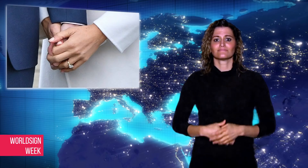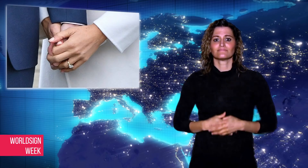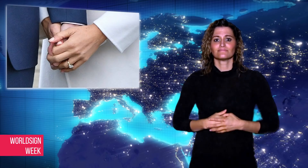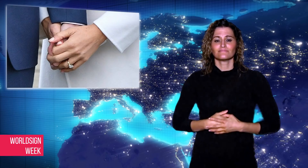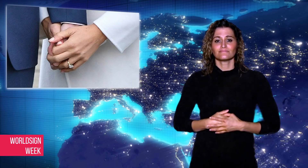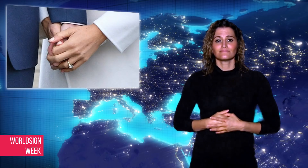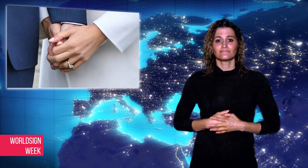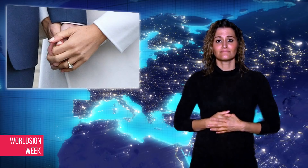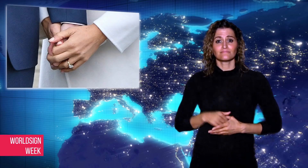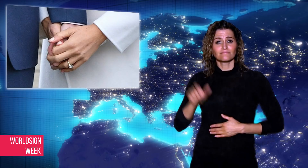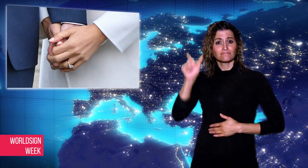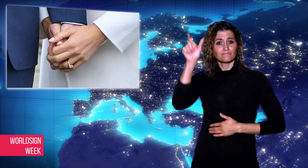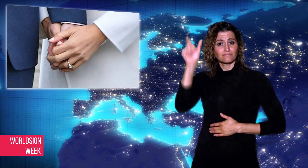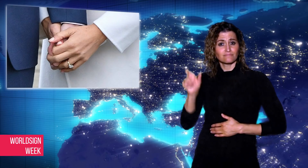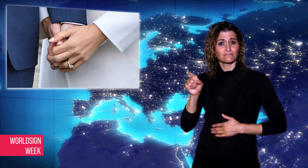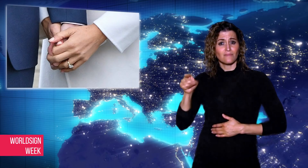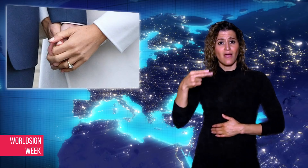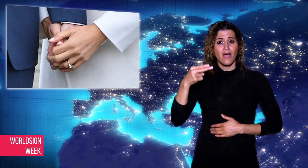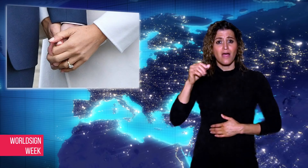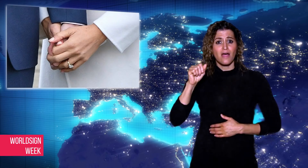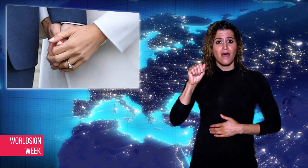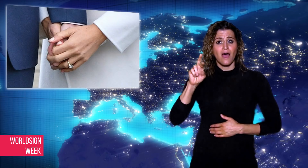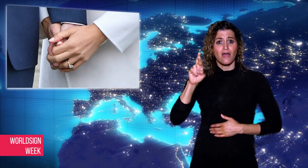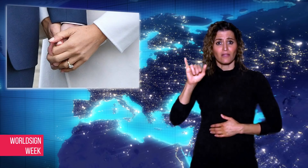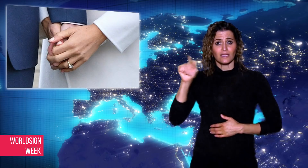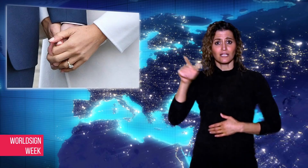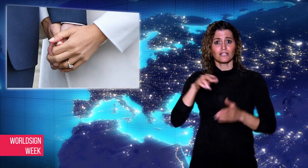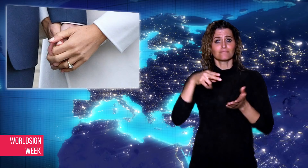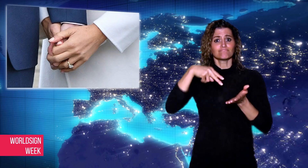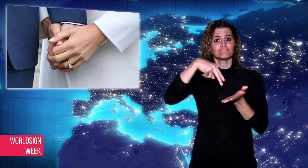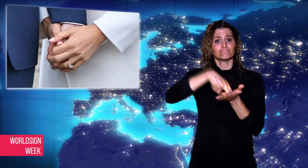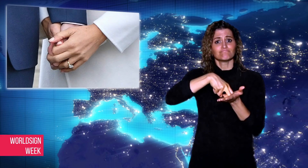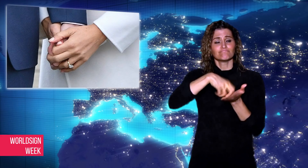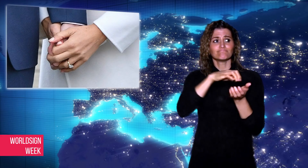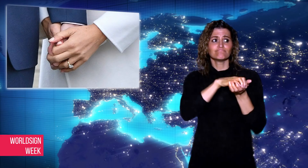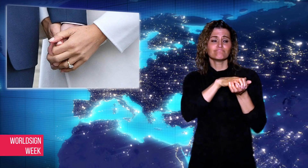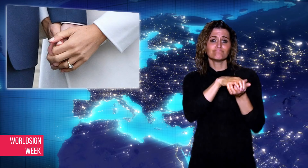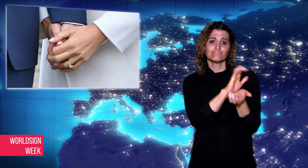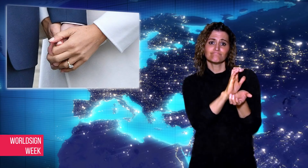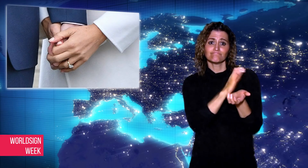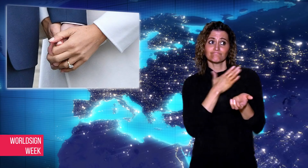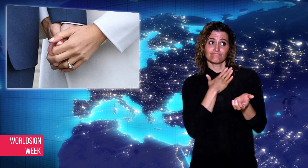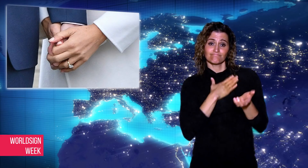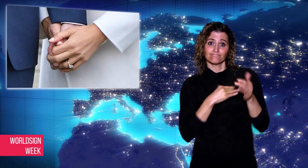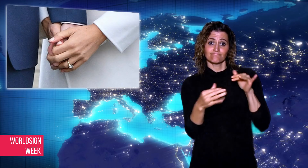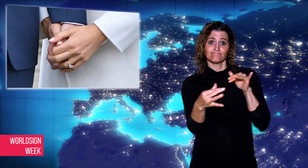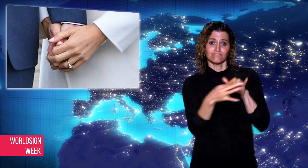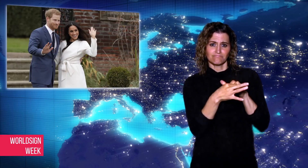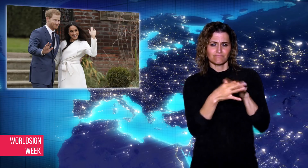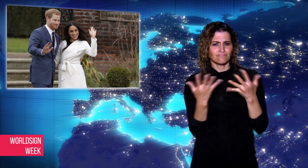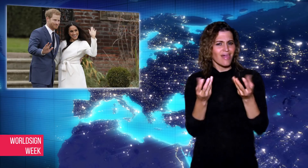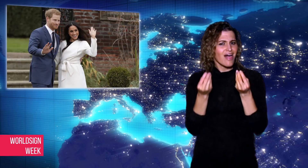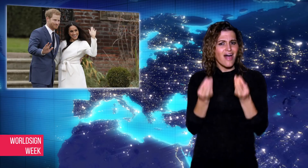proposal was made during an intimate